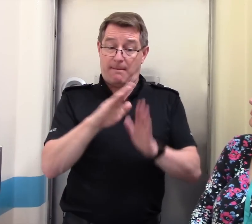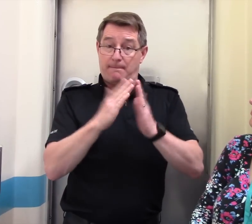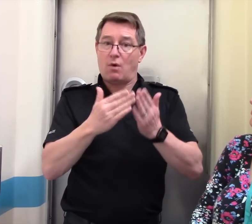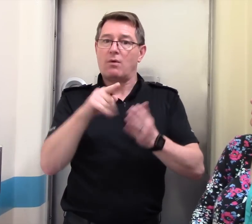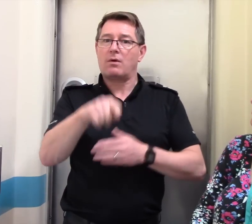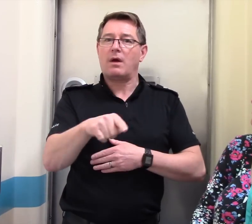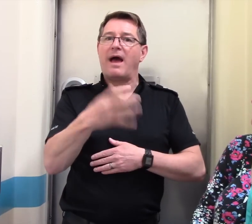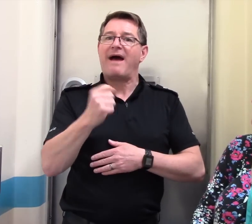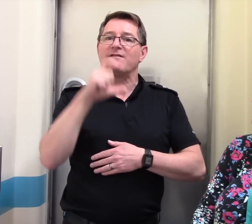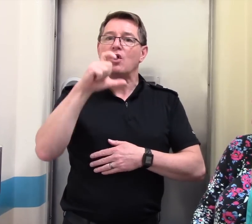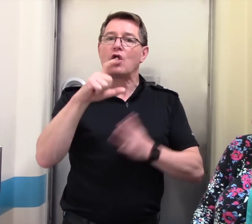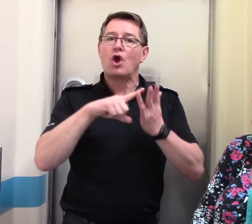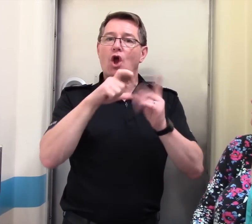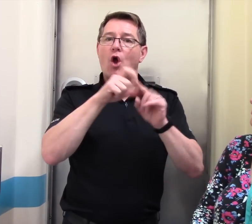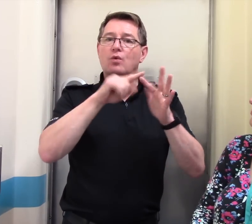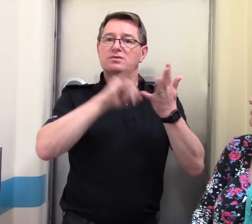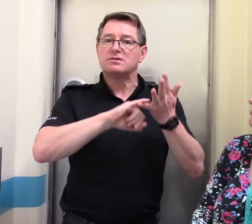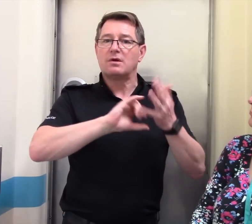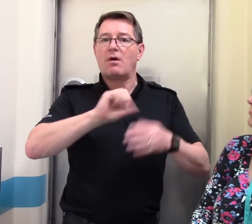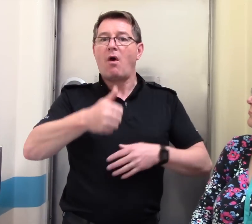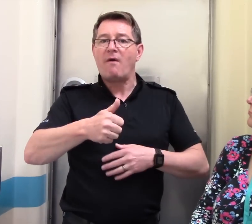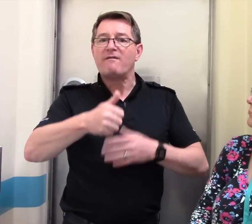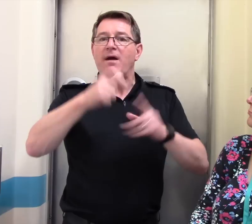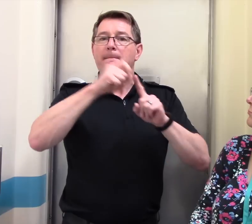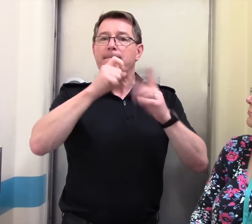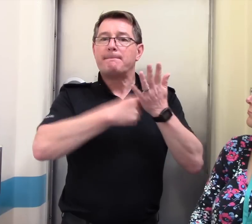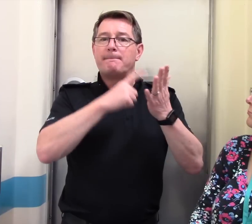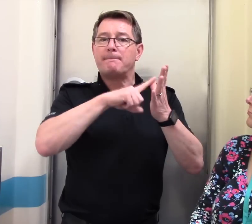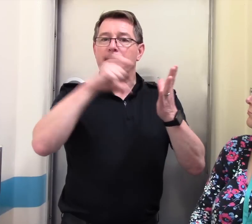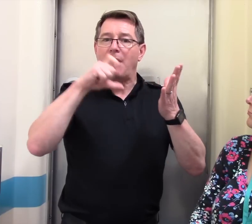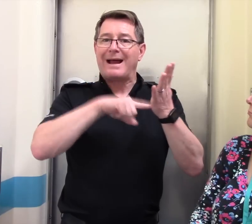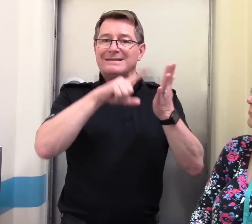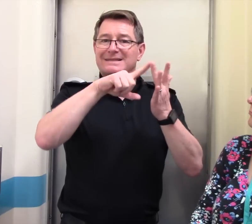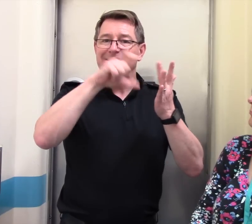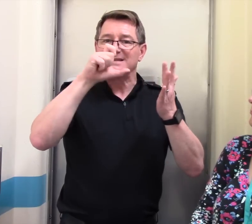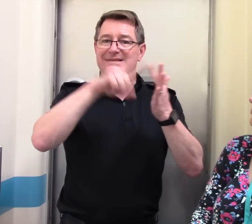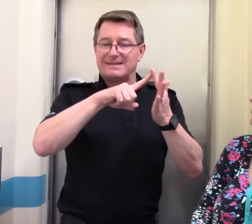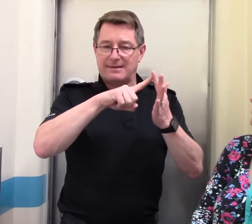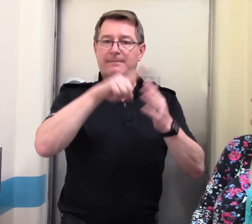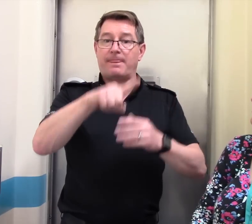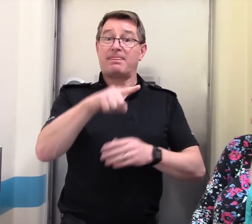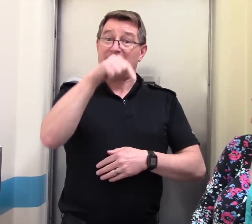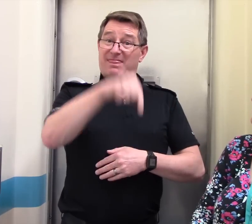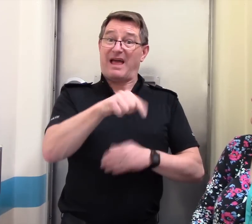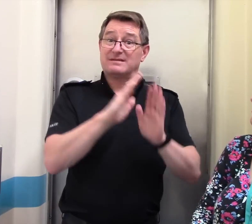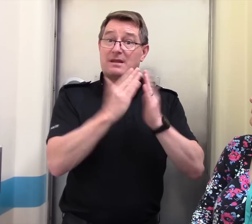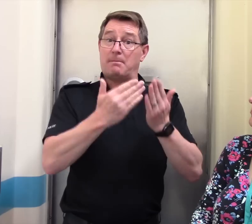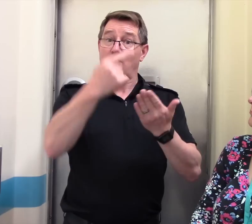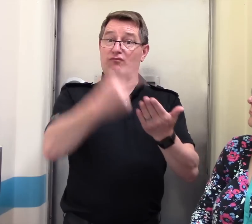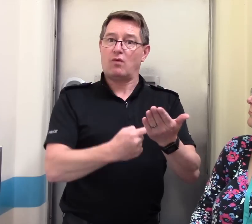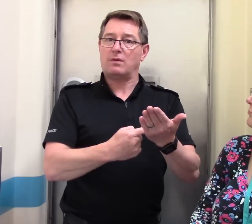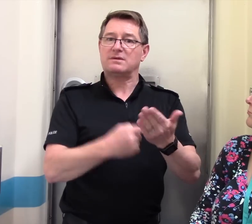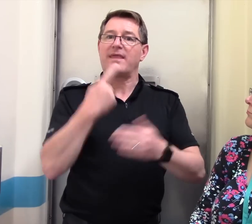and that has the Codes of Practice, that's the 'book of rules'